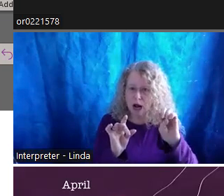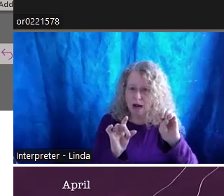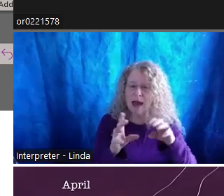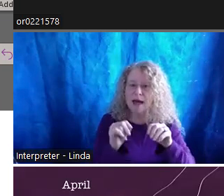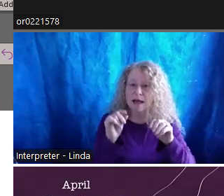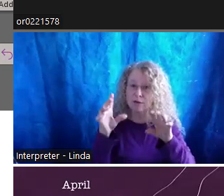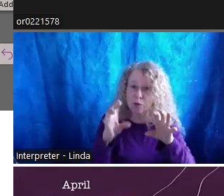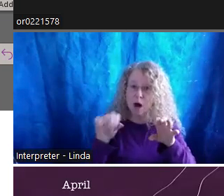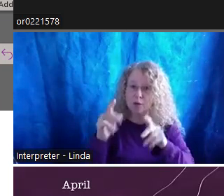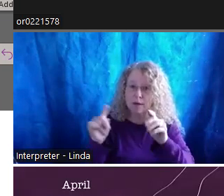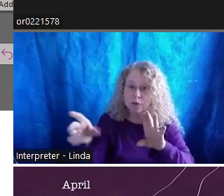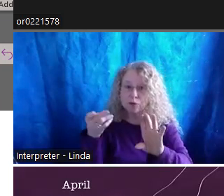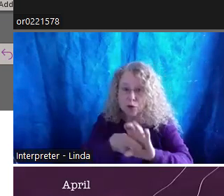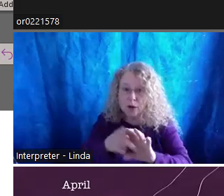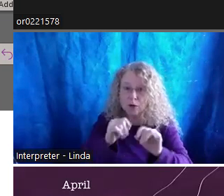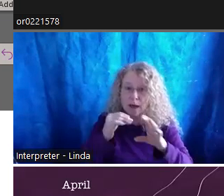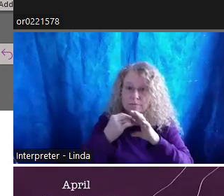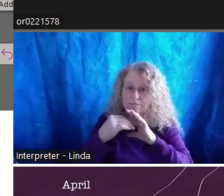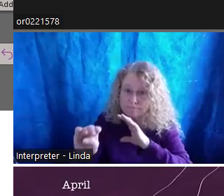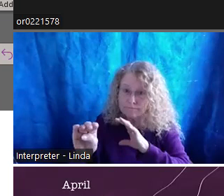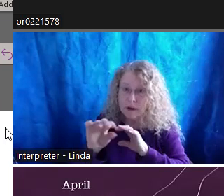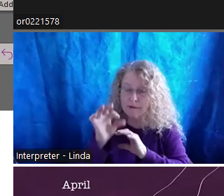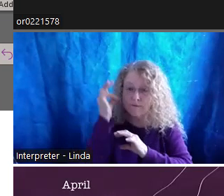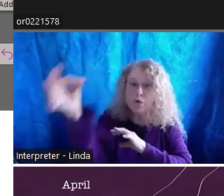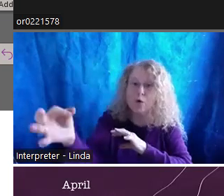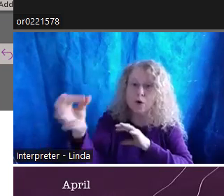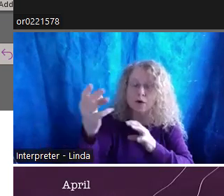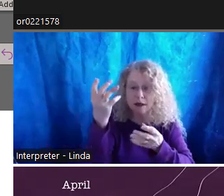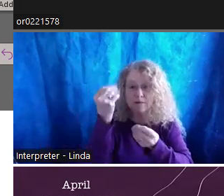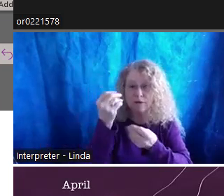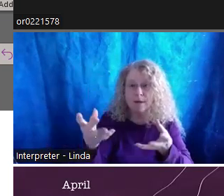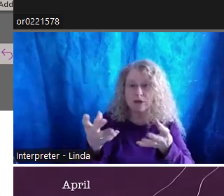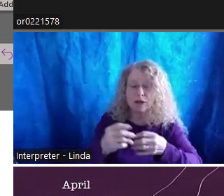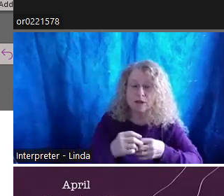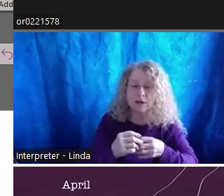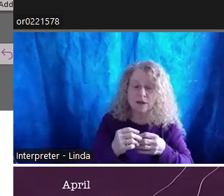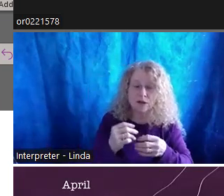LIKE THEM TO JOIN IF YOU THINK THIS IS A GREAT THING FOR THEM TO HAVE. WANTED TO THROW THAT OUT THERE.